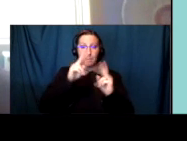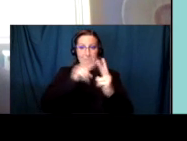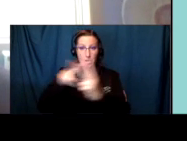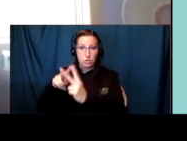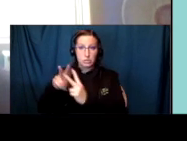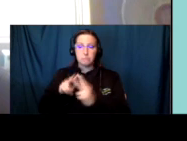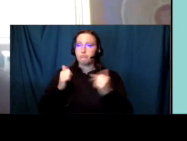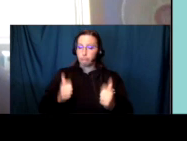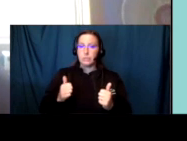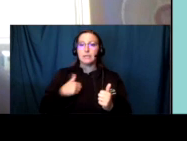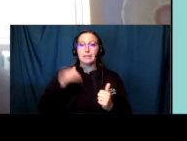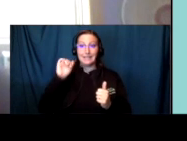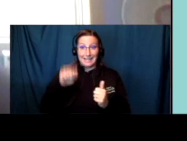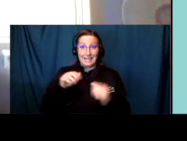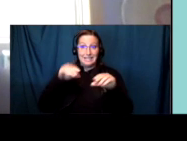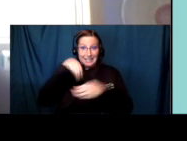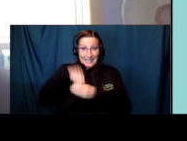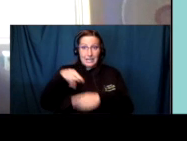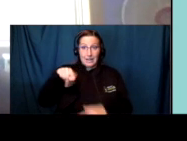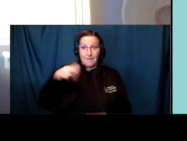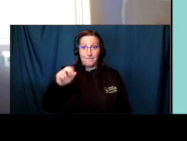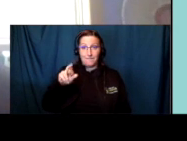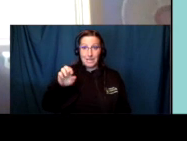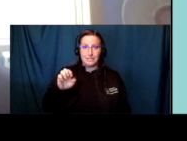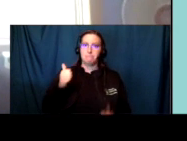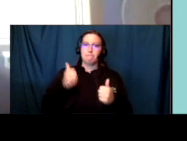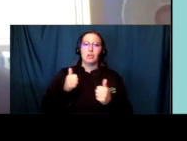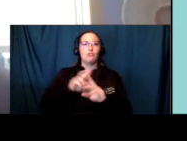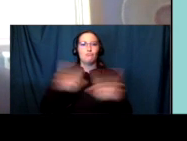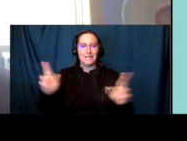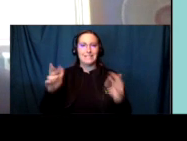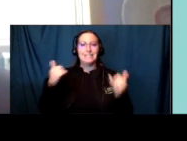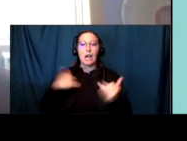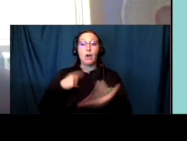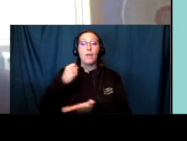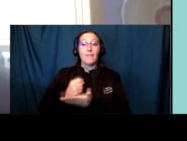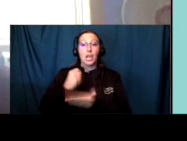within phrases. So here we go, we're ready. The therapy lesson that I'm thinking